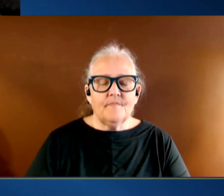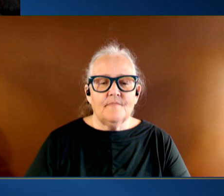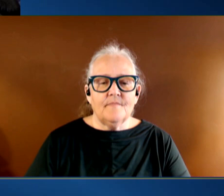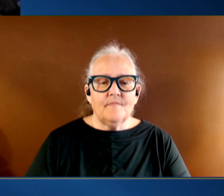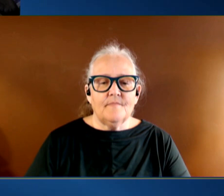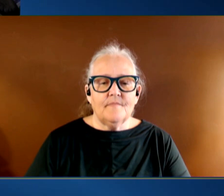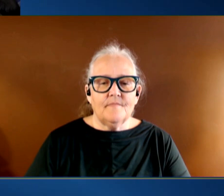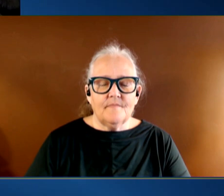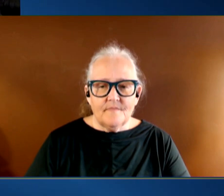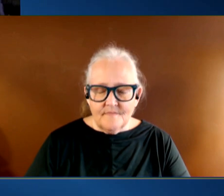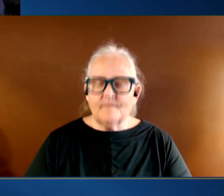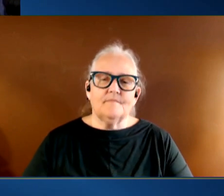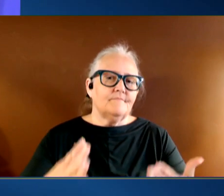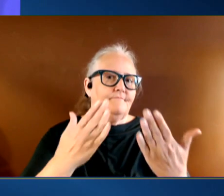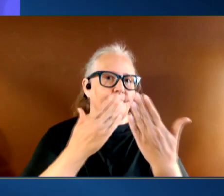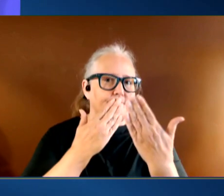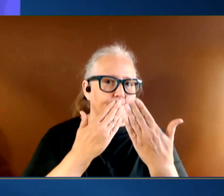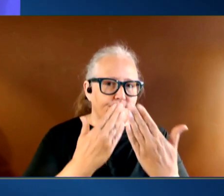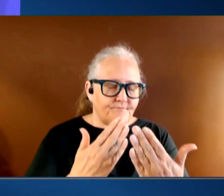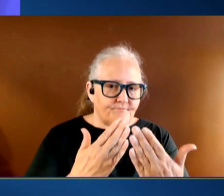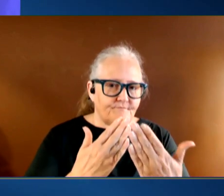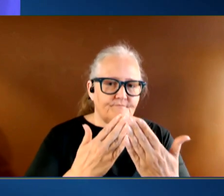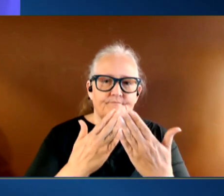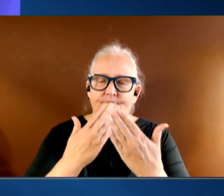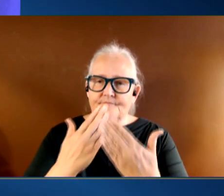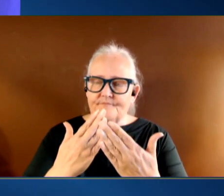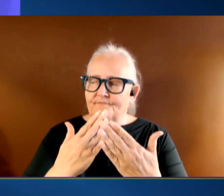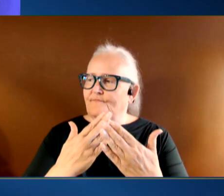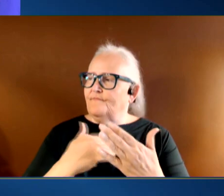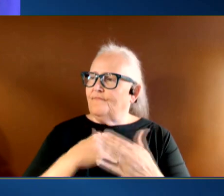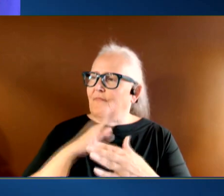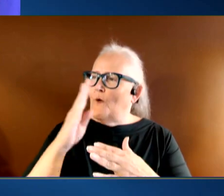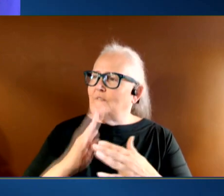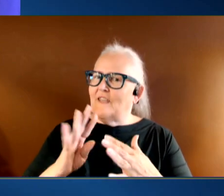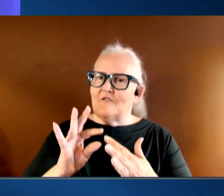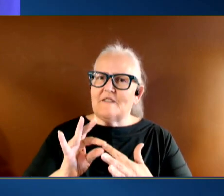Michael Goldstein: Thank you. I've never been a special guest speaker before. So,